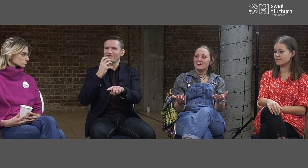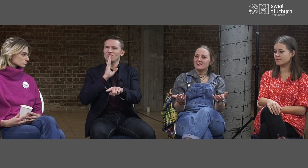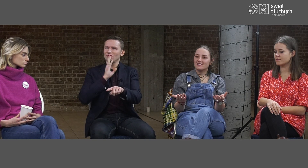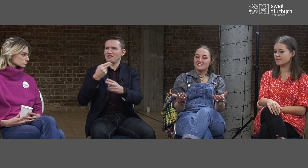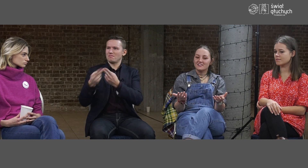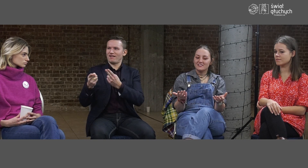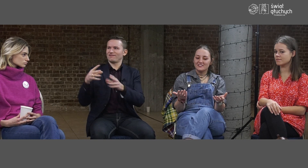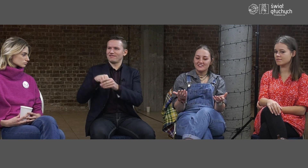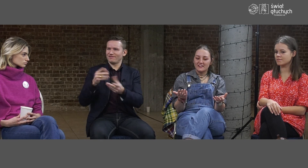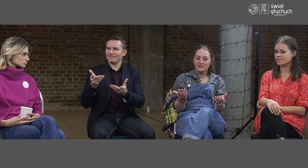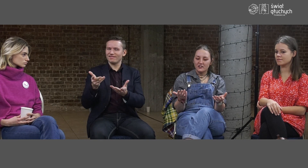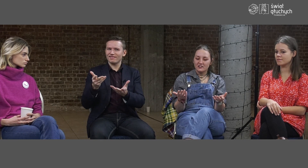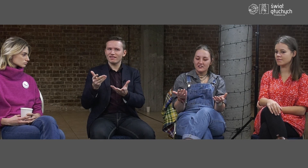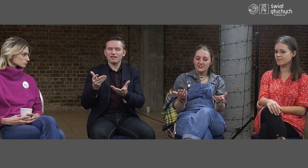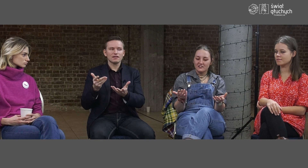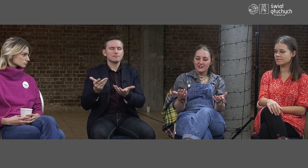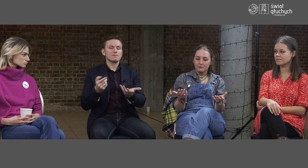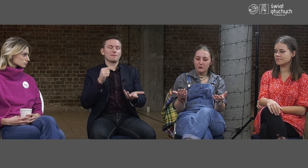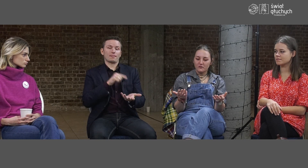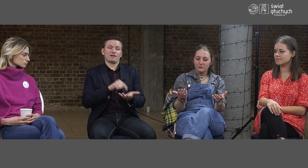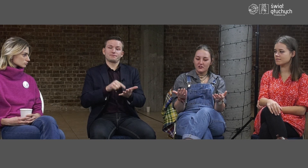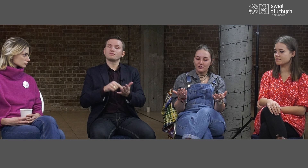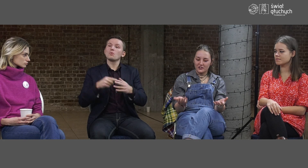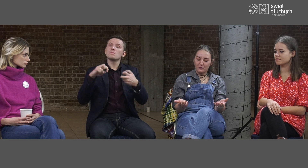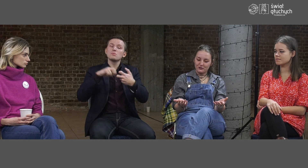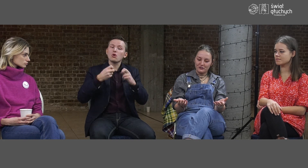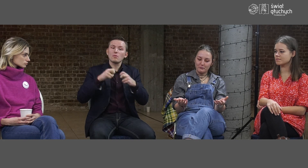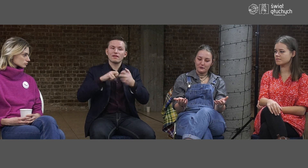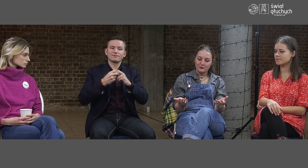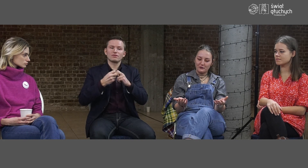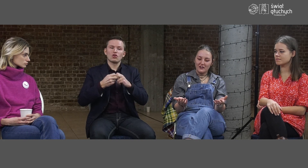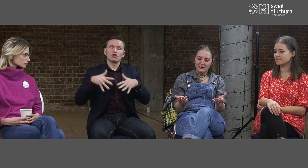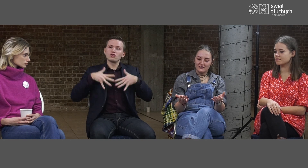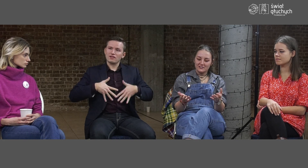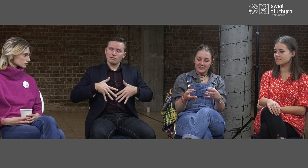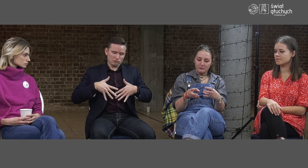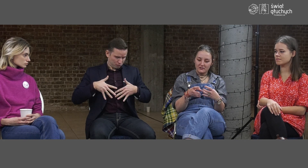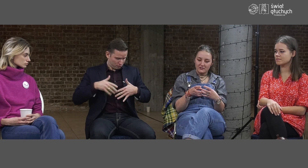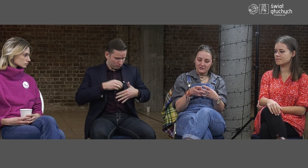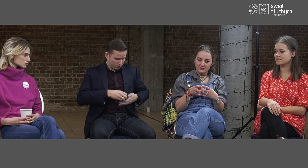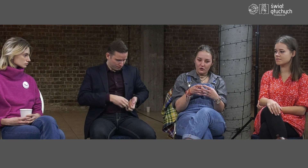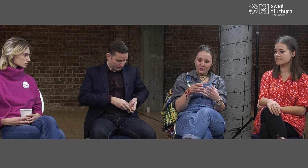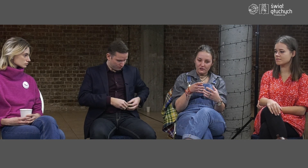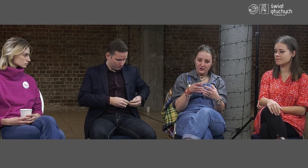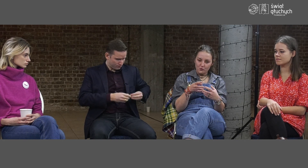And that's the problem of identity, because the term "deaf" —